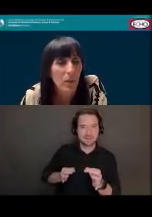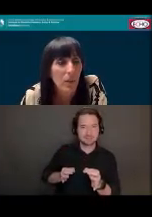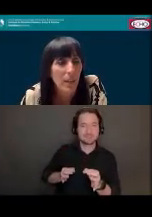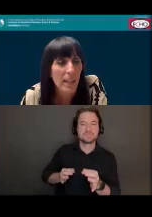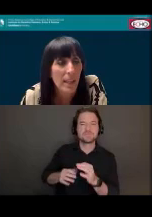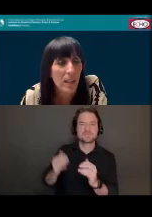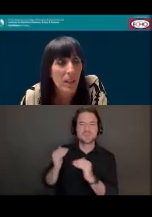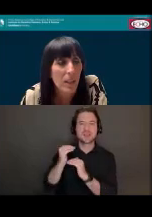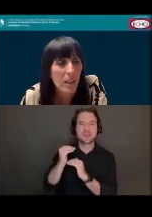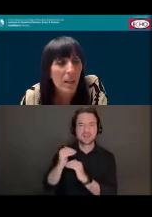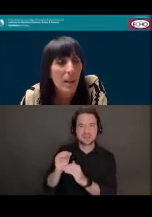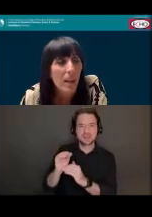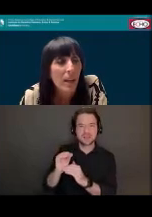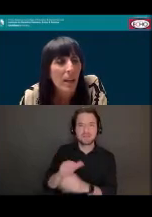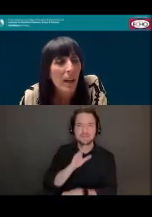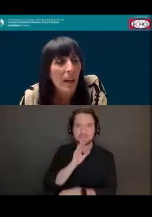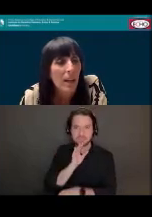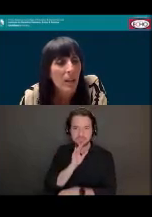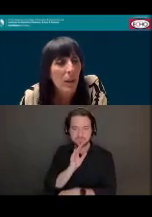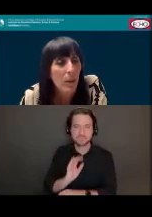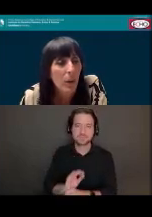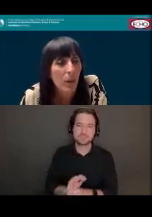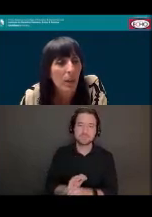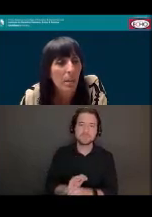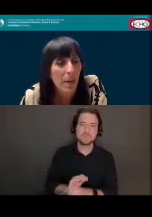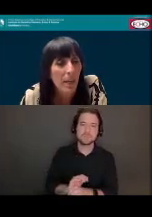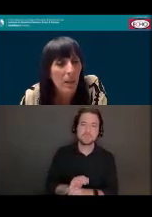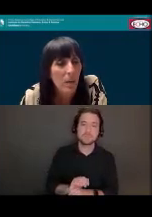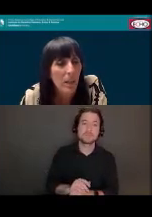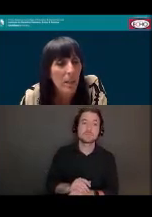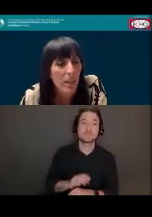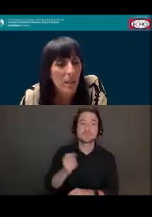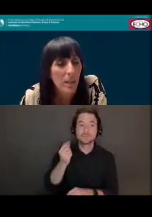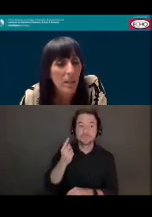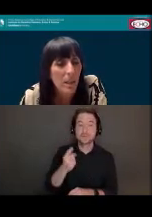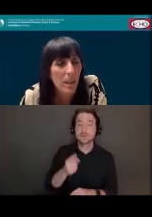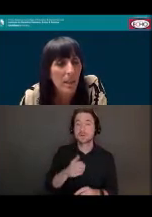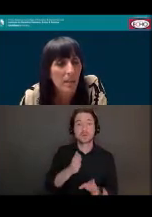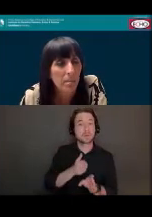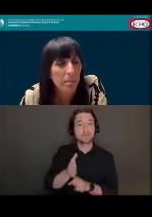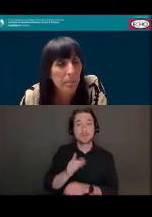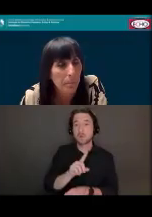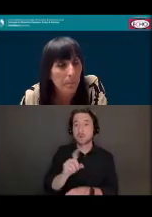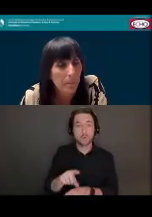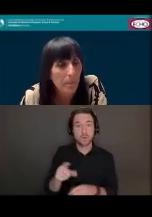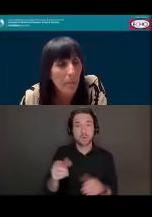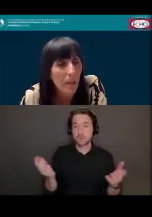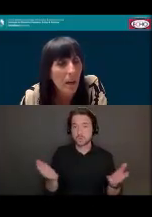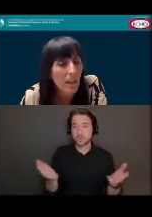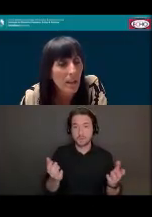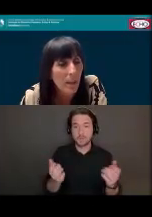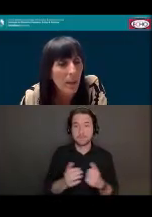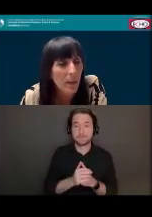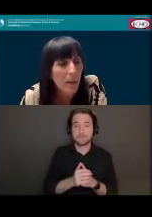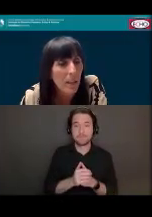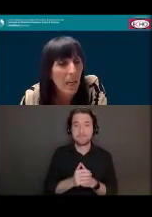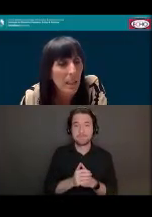vocalization. So her main questions are some of those next